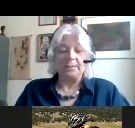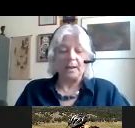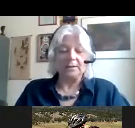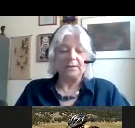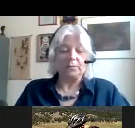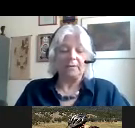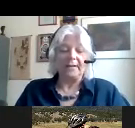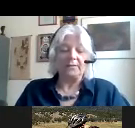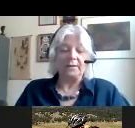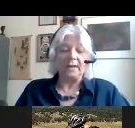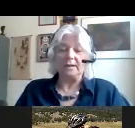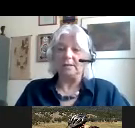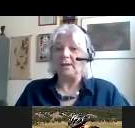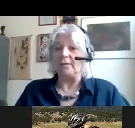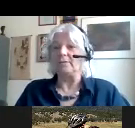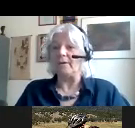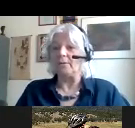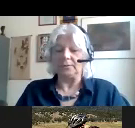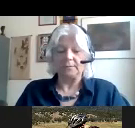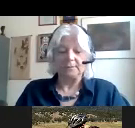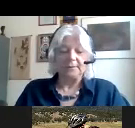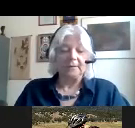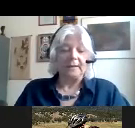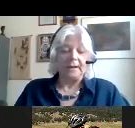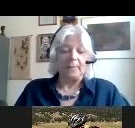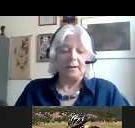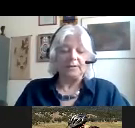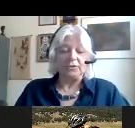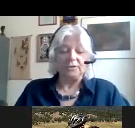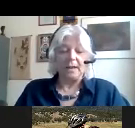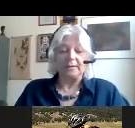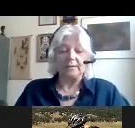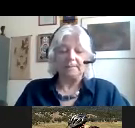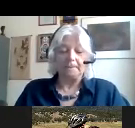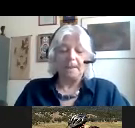These policies were effective in getting the Southern votes and getting politicians elected, but